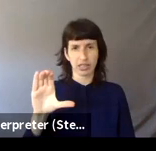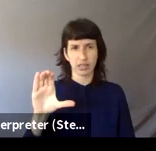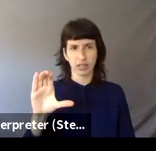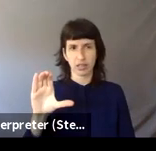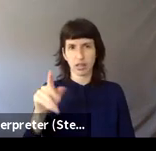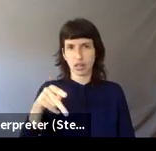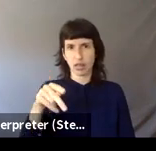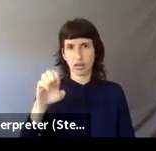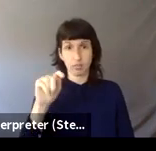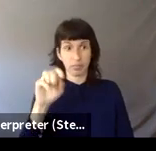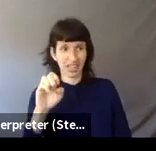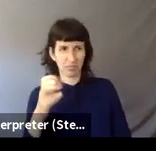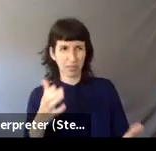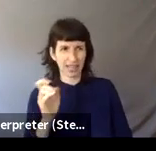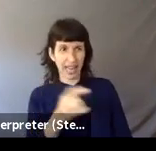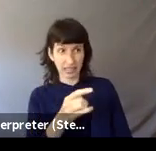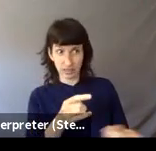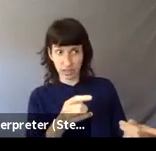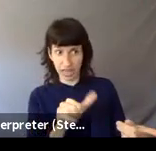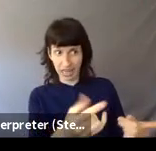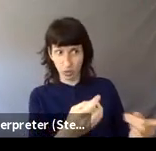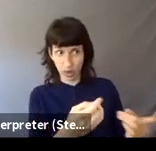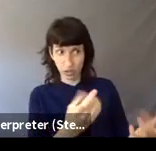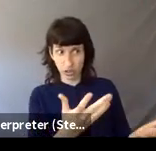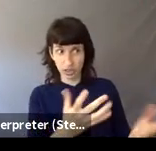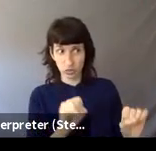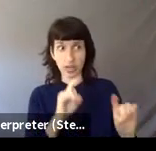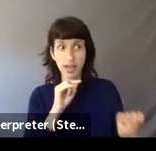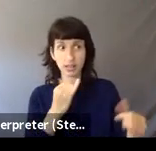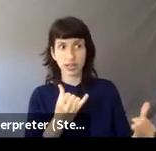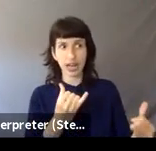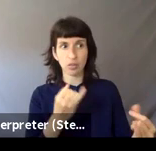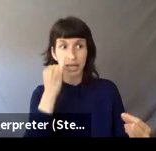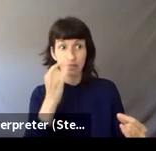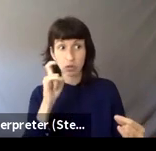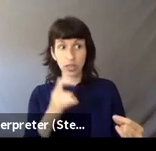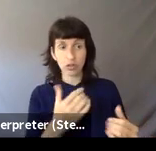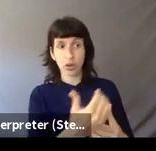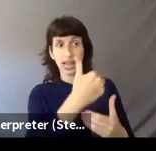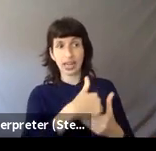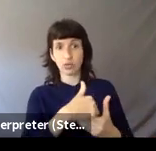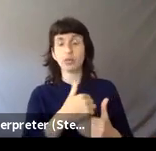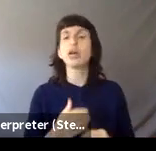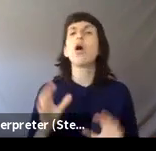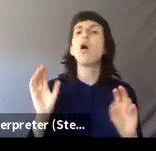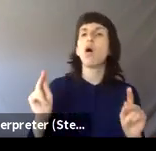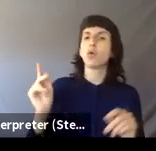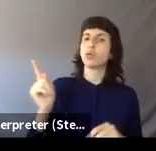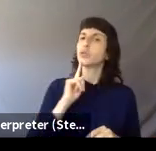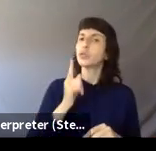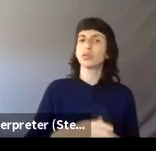So those were the two big things that I wanted to cover before we jump in. So now let's get into rubrics. Pete, feel free to maybe I'll just ask you if there's any questions that we can answer now?